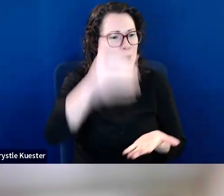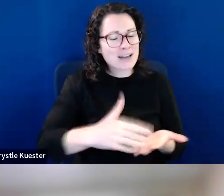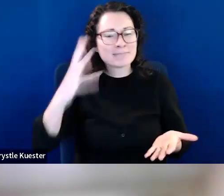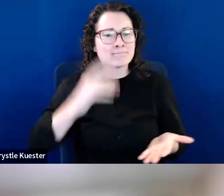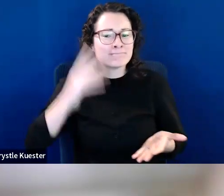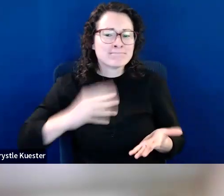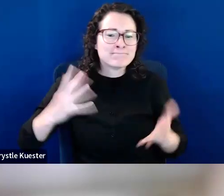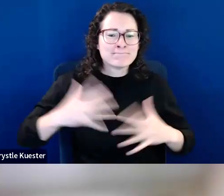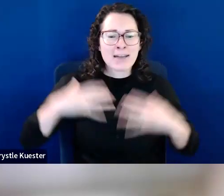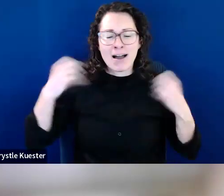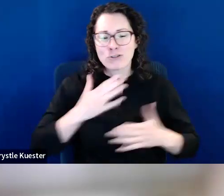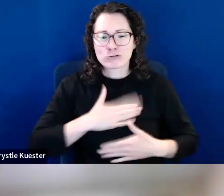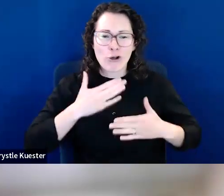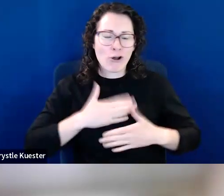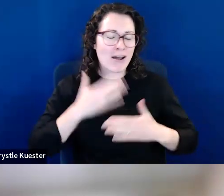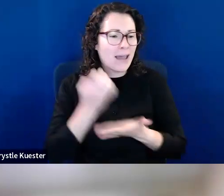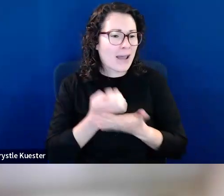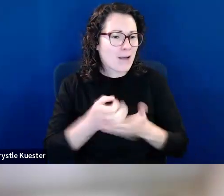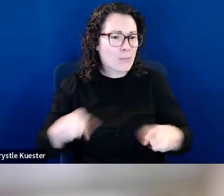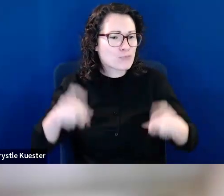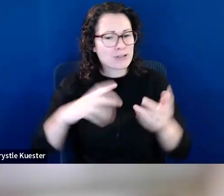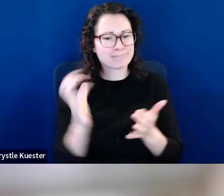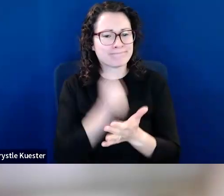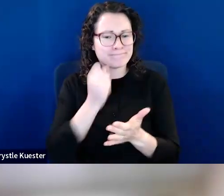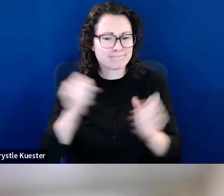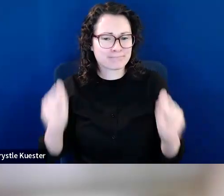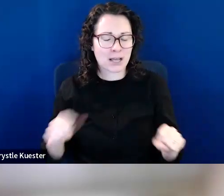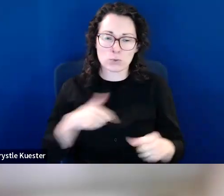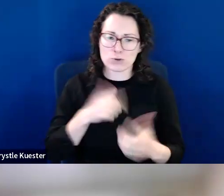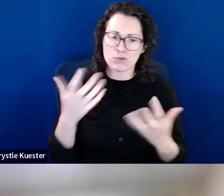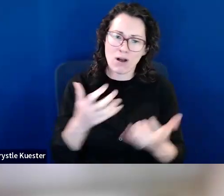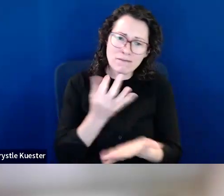health, joy, and economic opportunity. We work to make financial and business